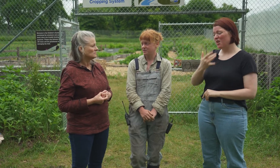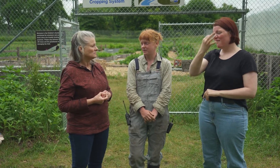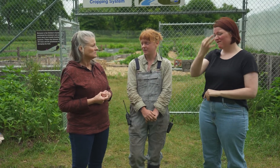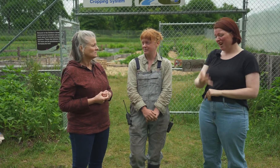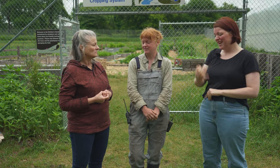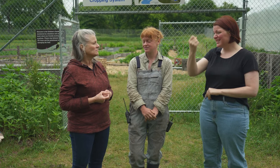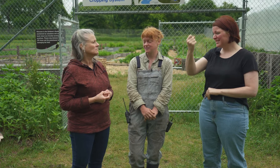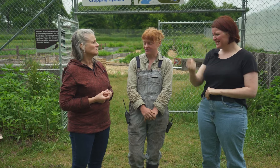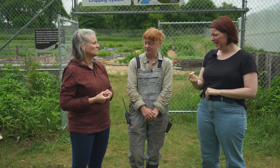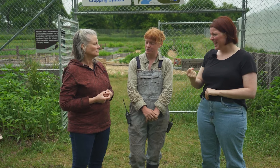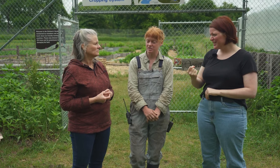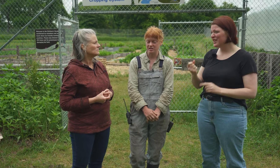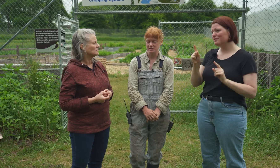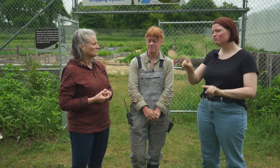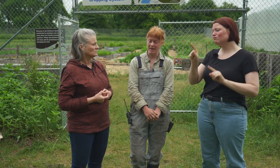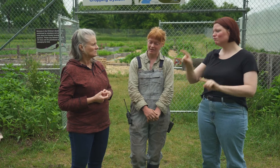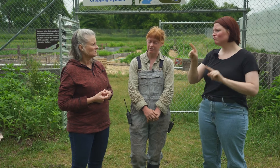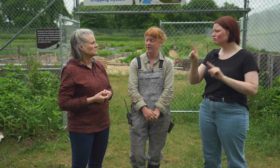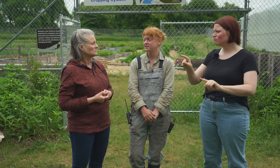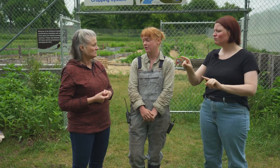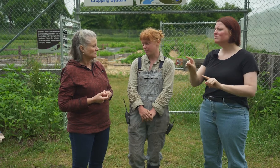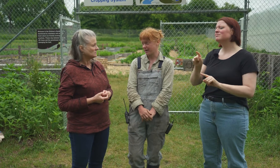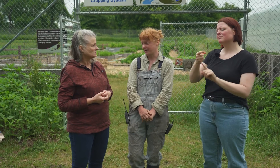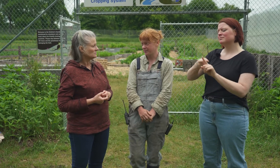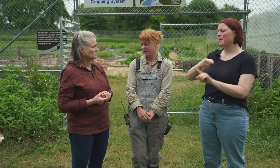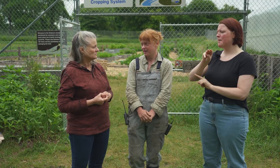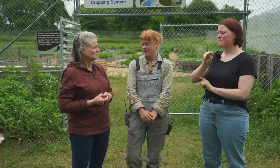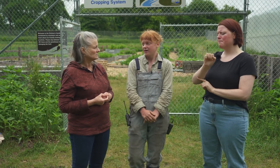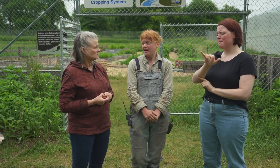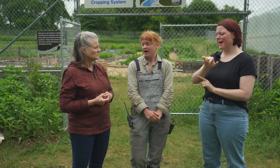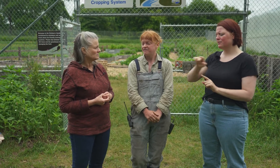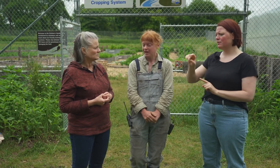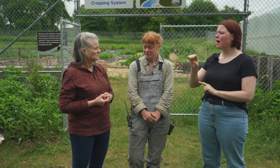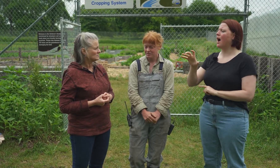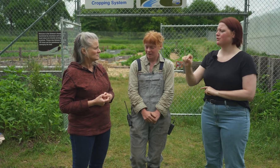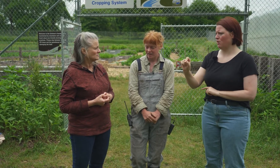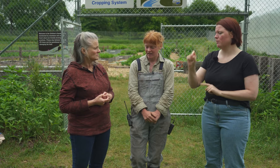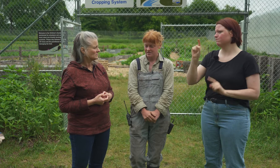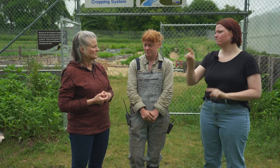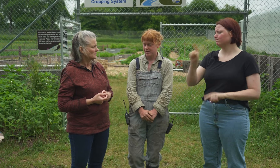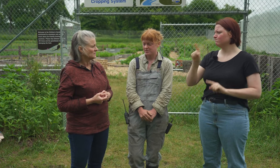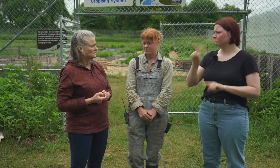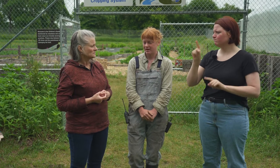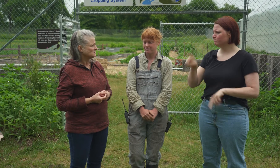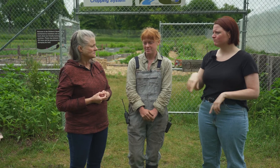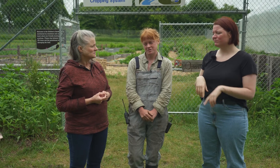during their main season, which is May through October. Farmers Market is a place where farmers